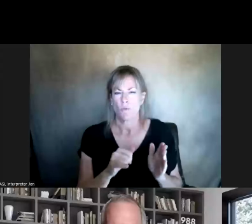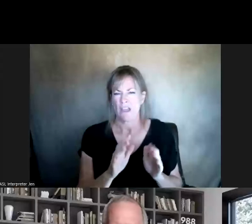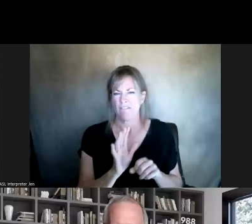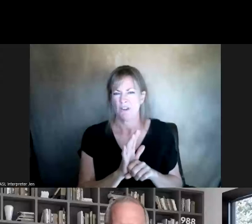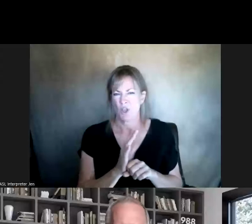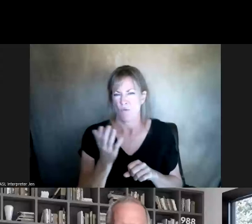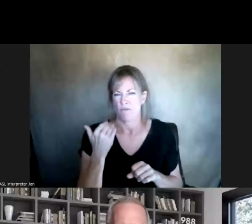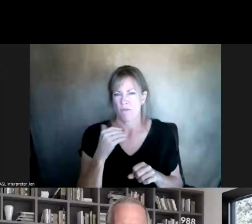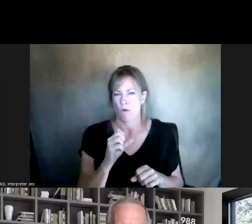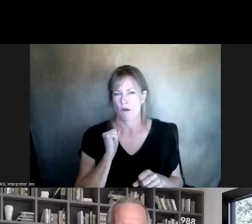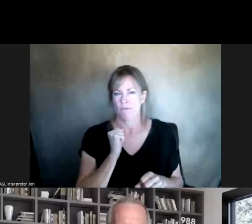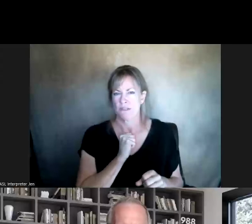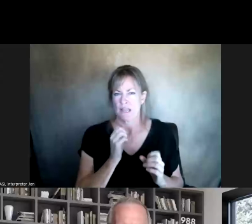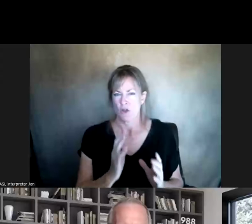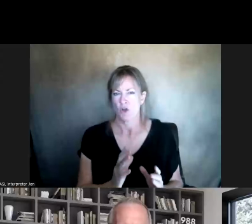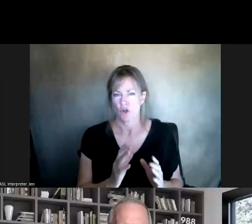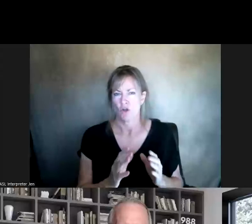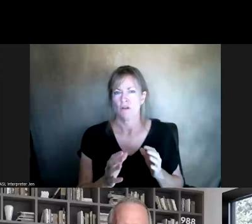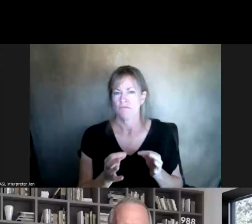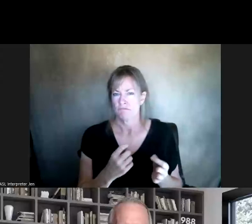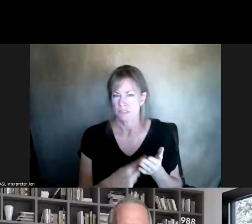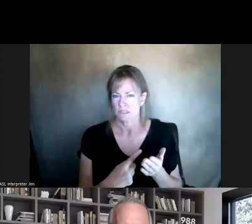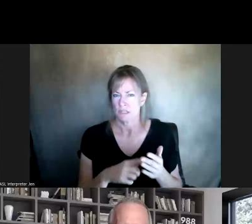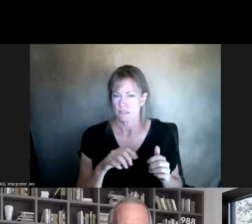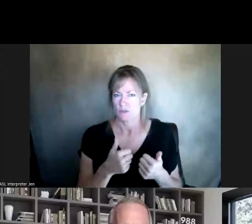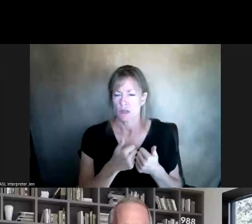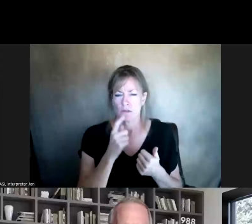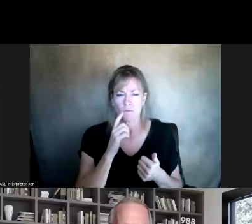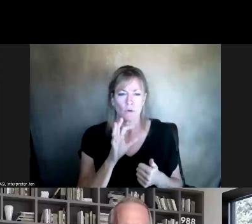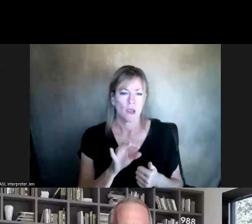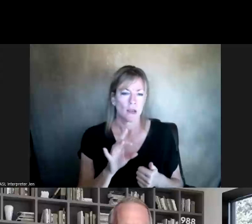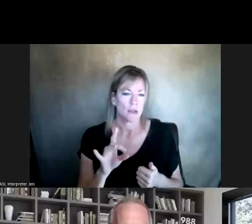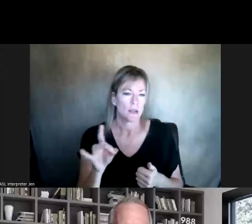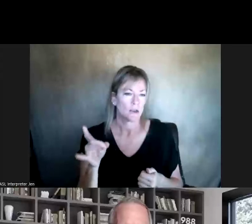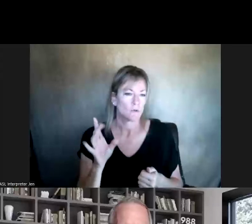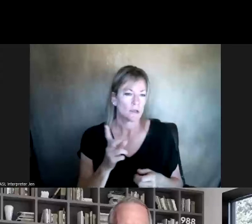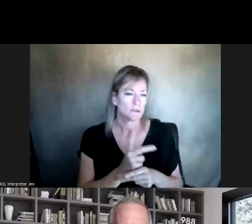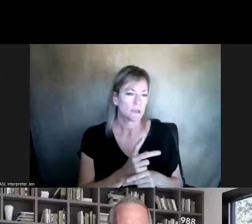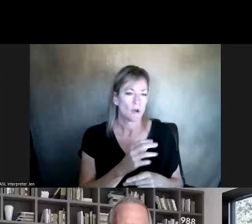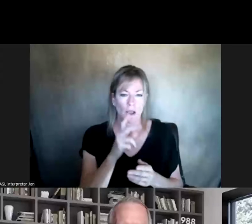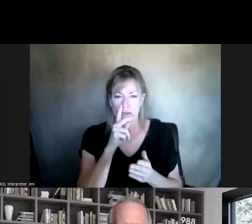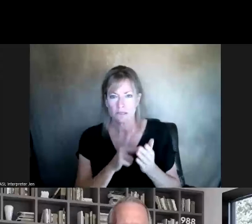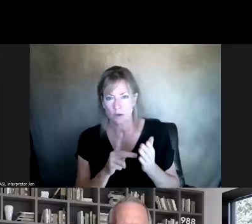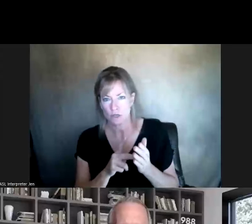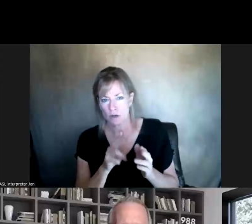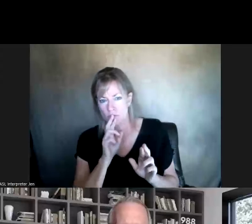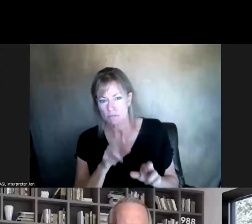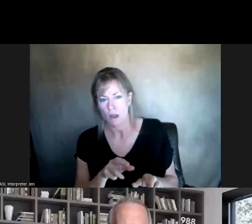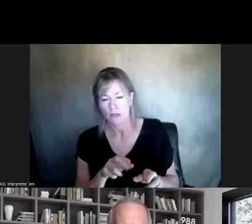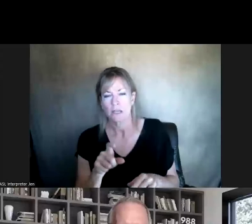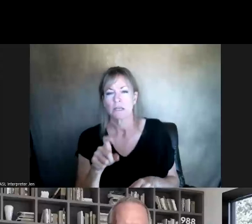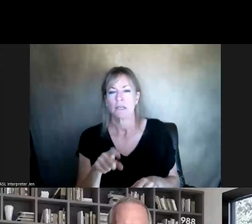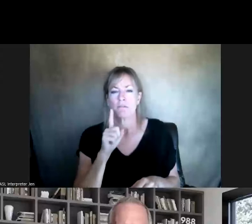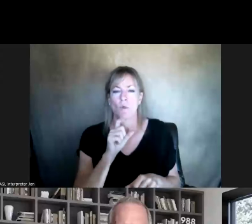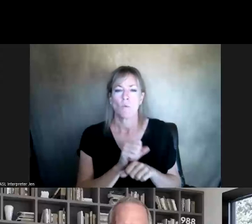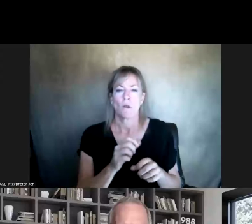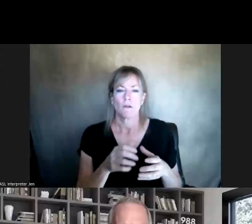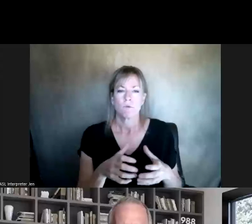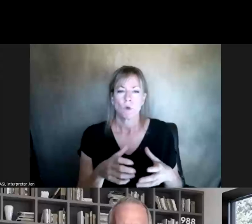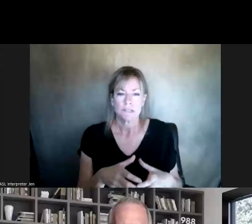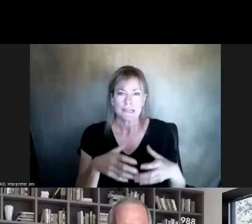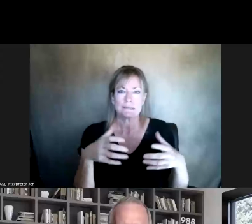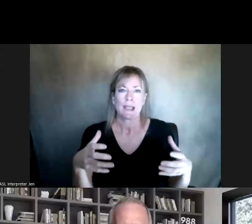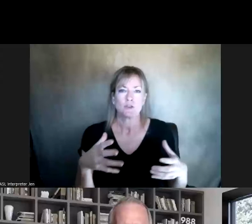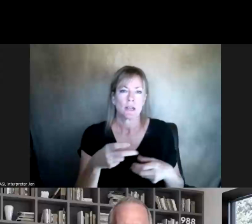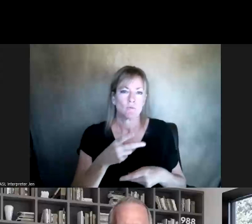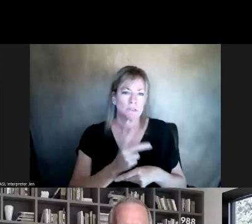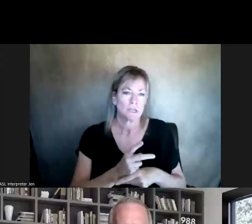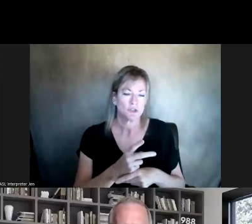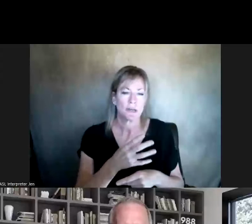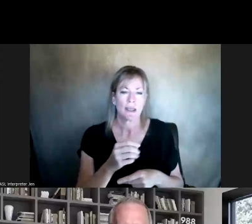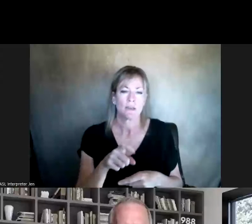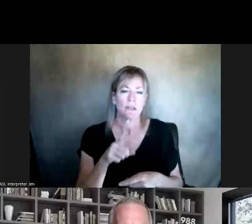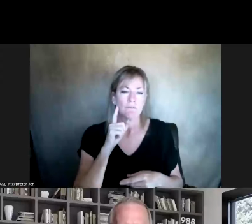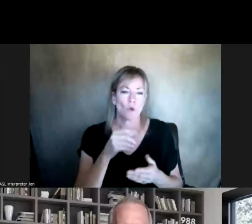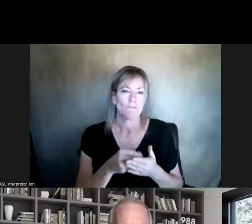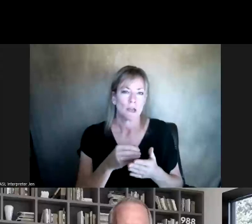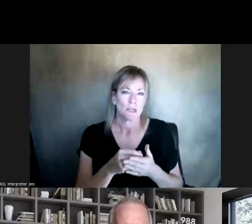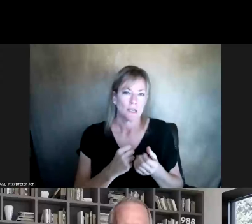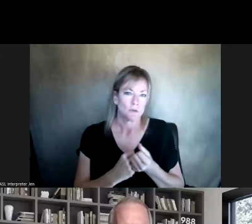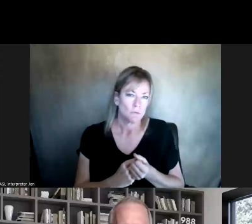THEM ARE TALKING ABOUT 988 AND THE EXPANSION TO SUSTAIN THE